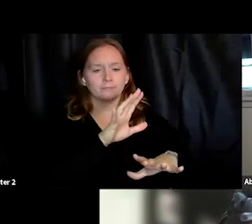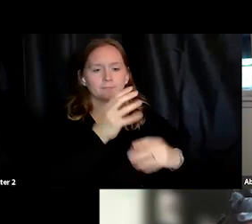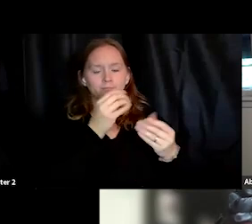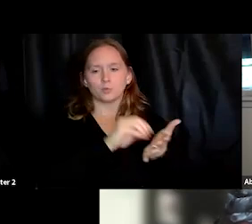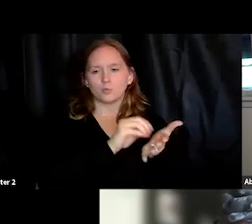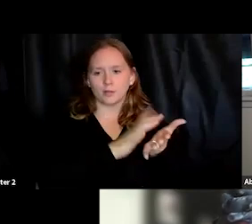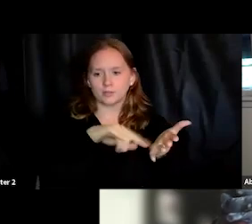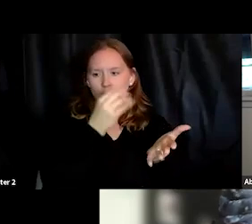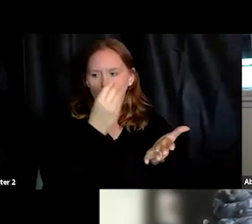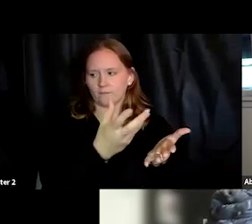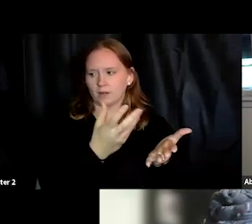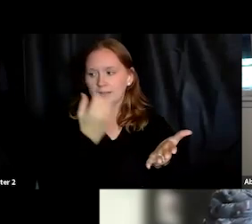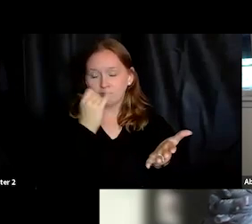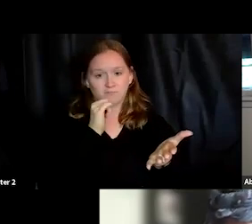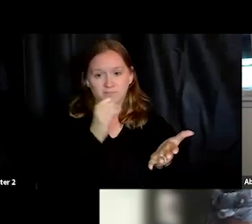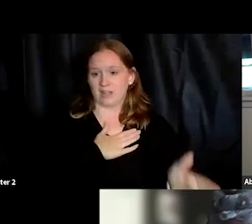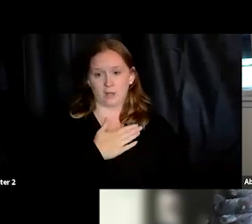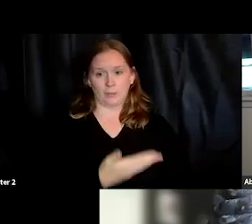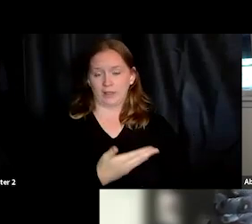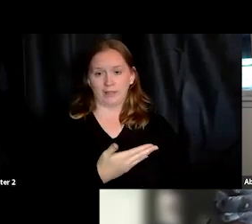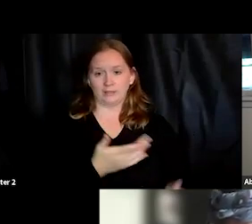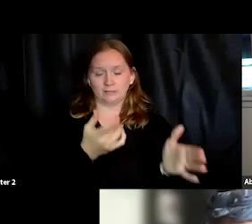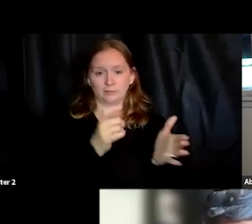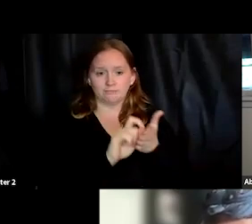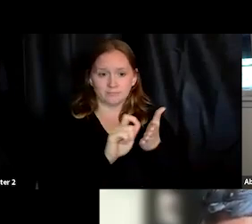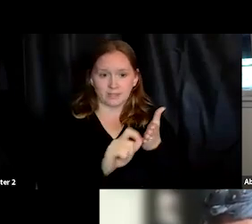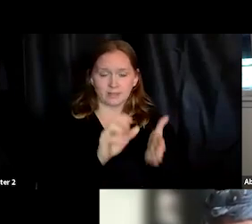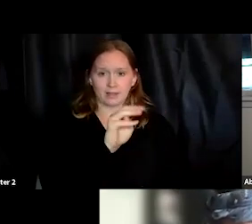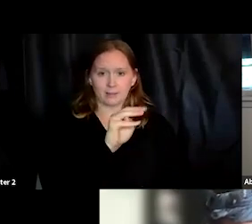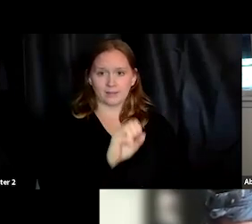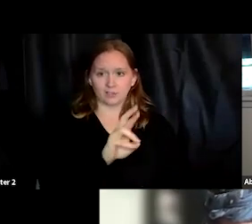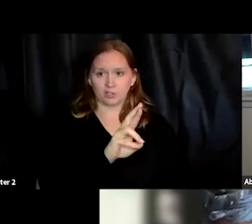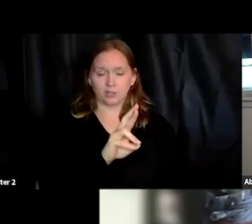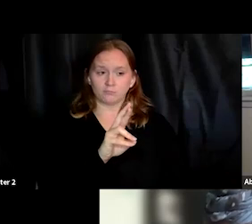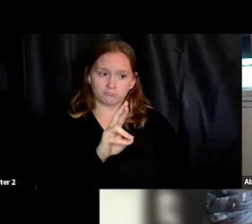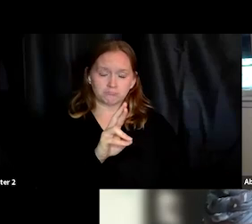or they're unwilling to write, sign the MSR, see if they would be willing to write a separate letter